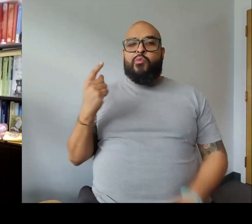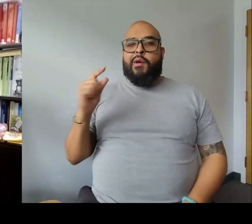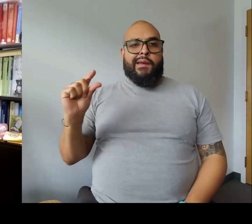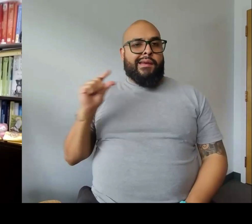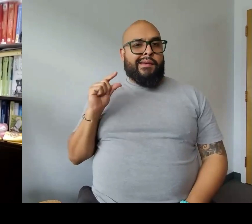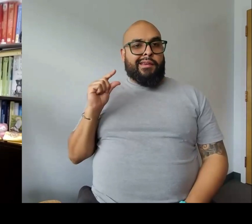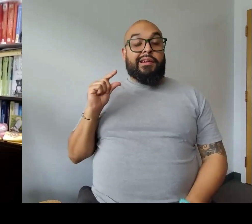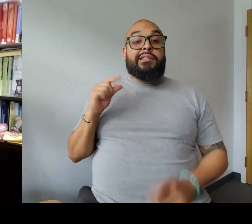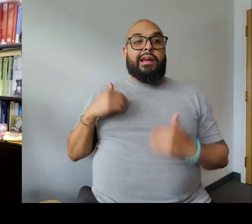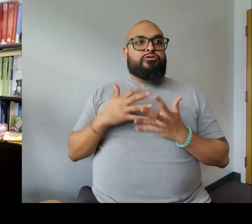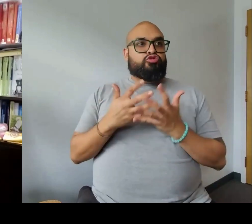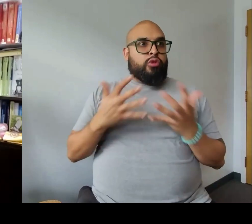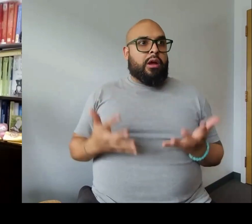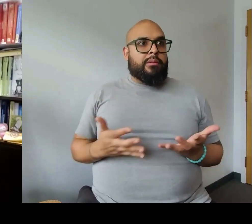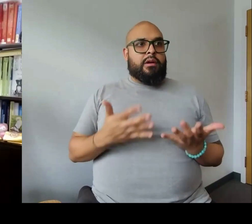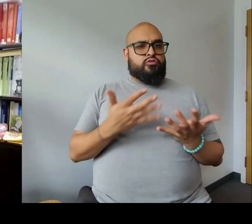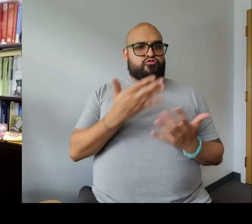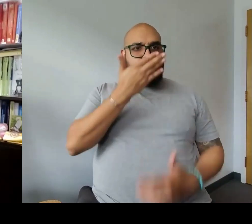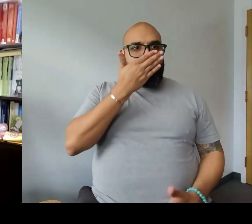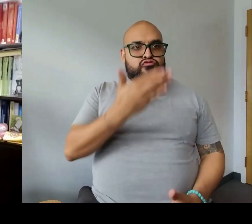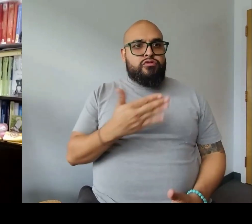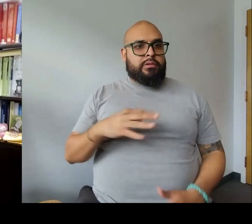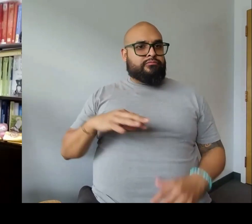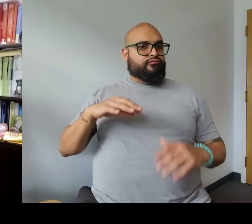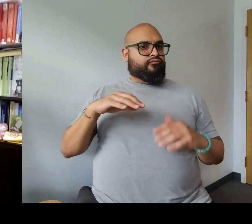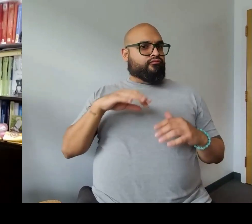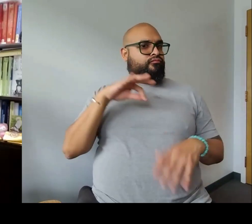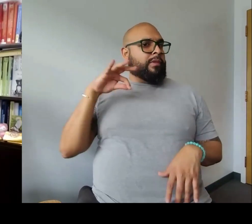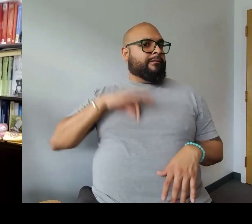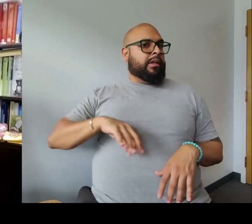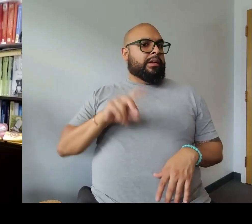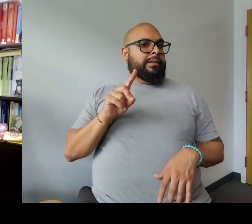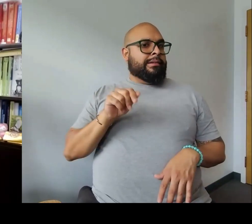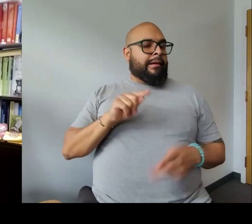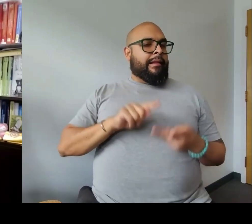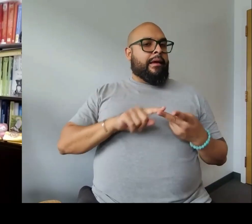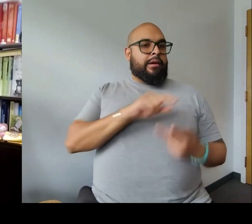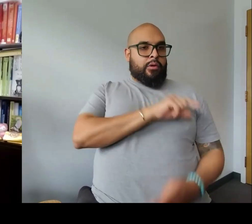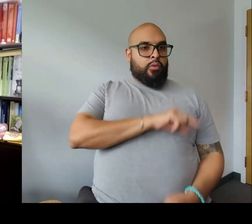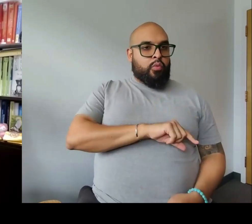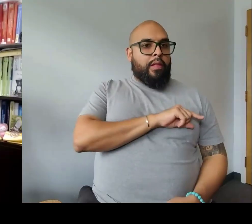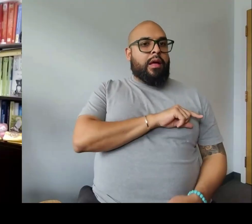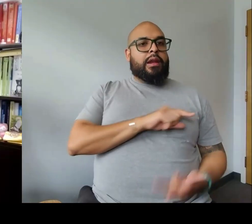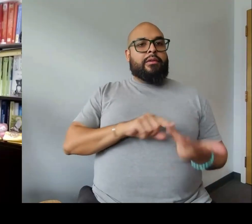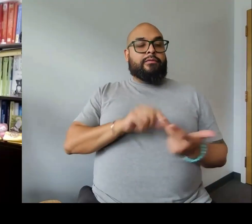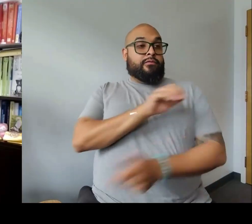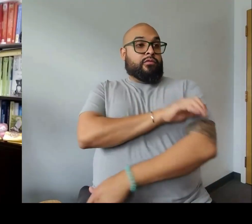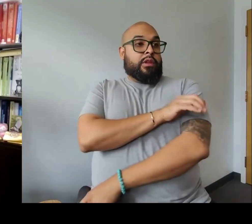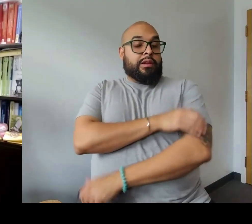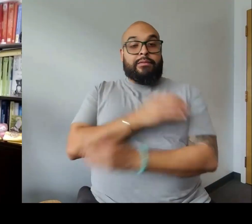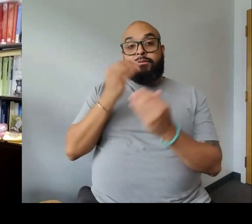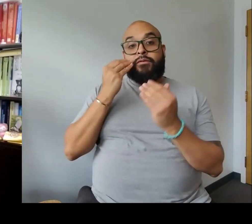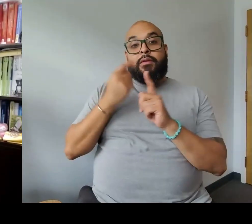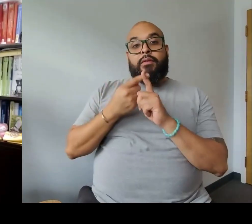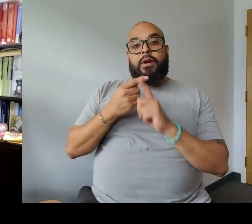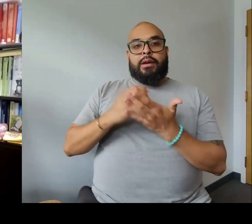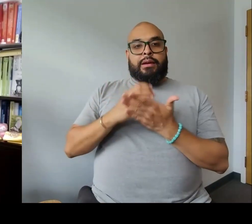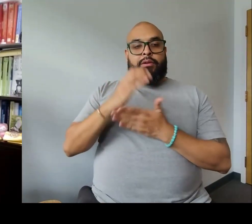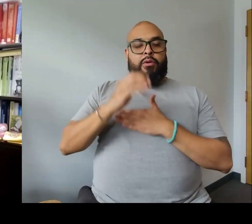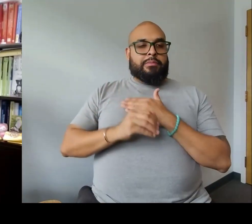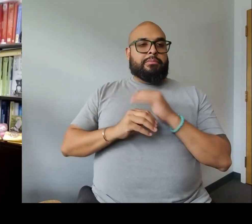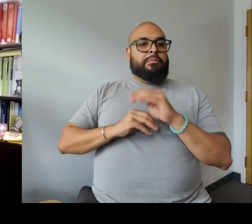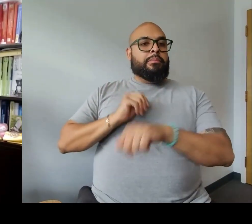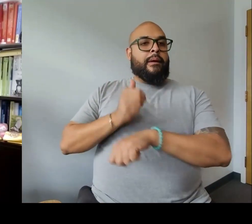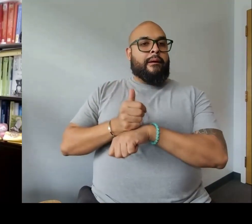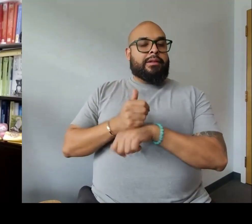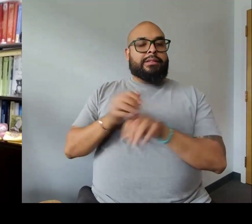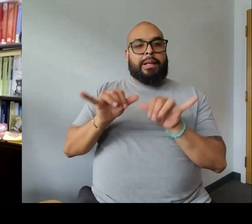There's so much good data and qualitative good clinical information that we can get from curriculum-based measures or informal measures.